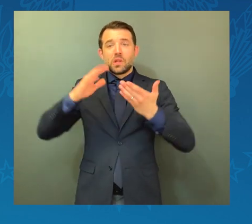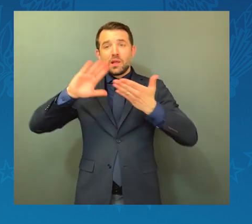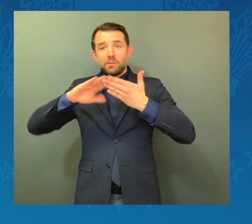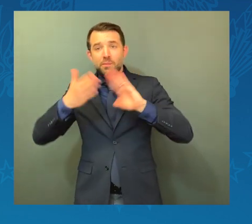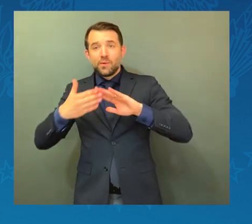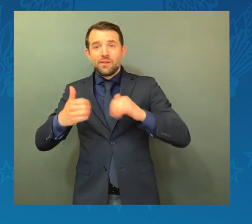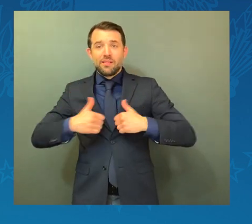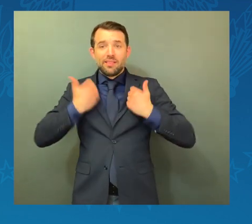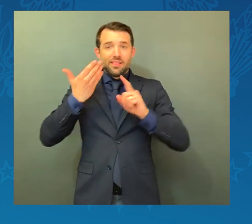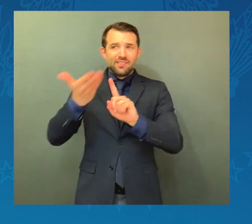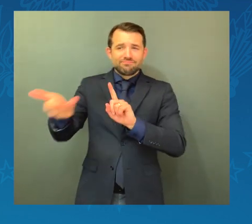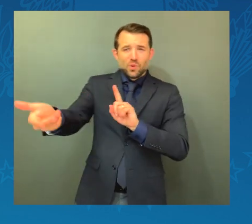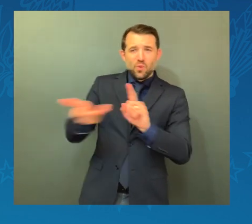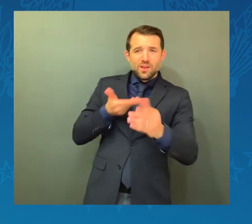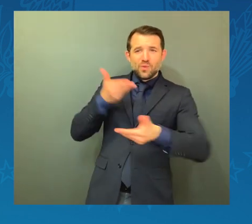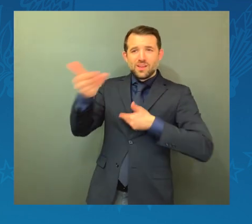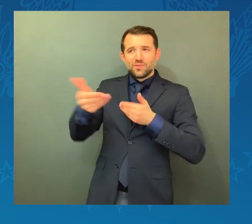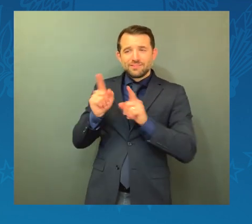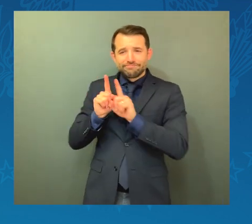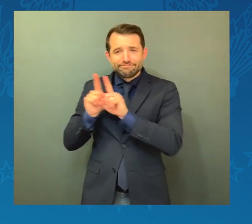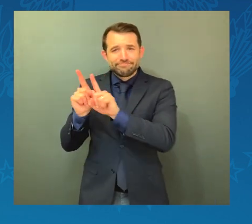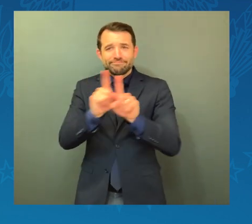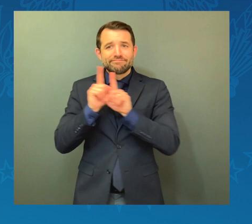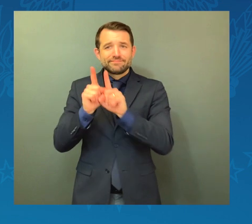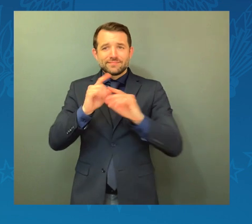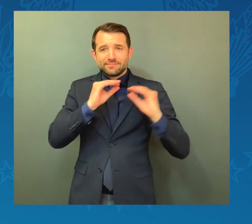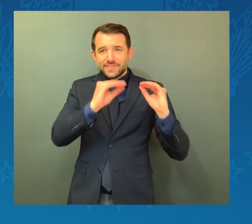And now, as we all know well, rural small businesses